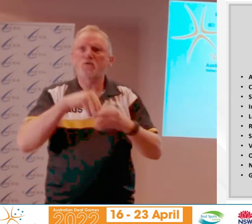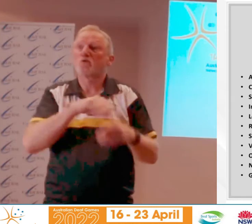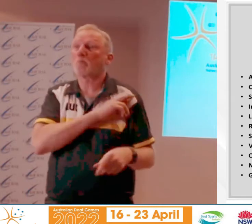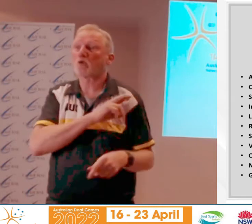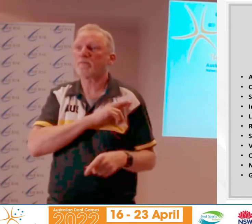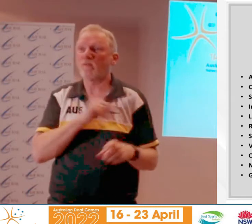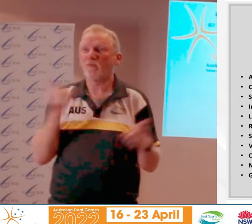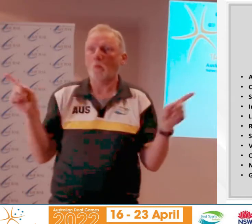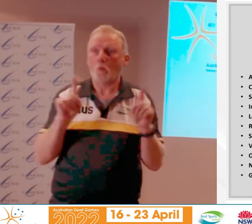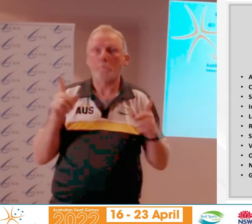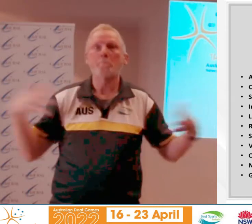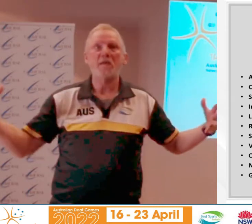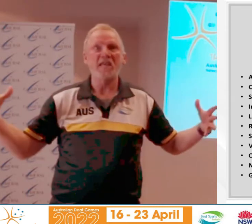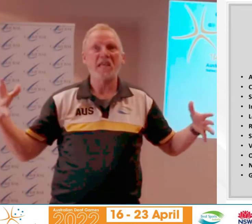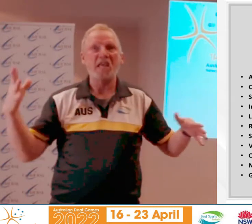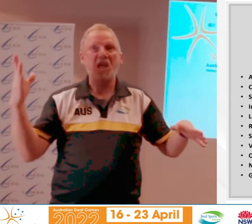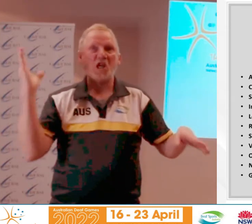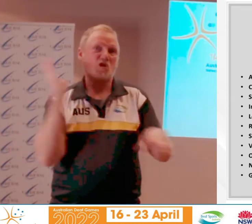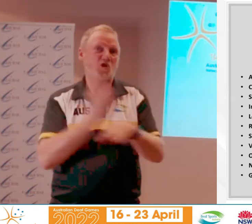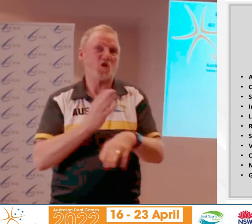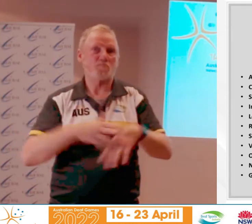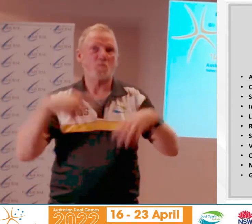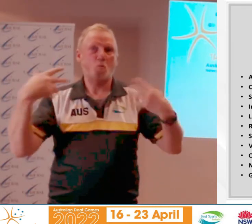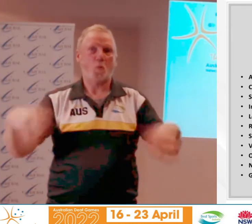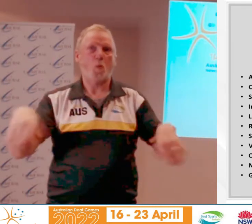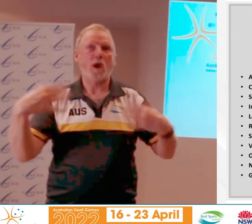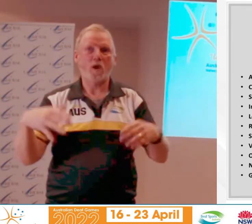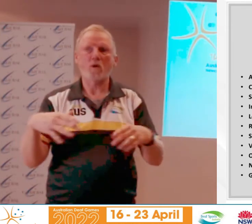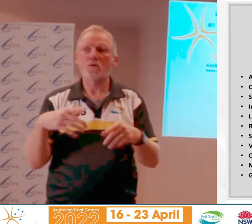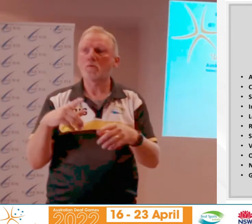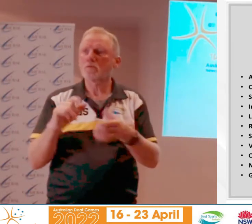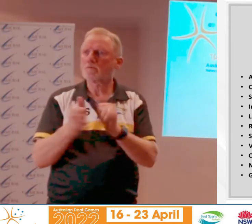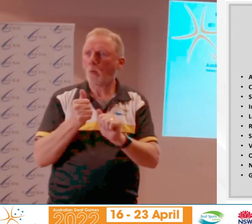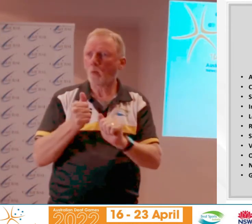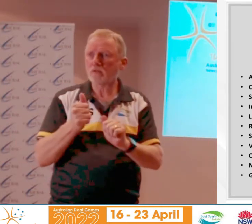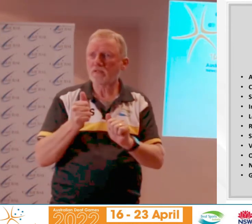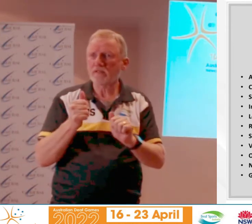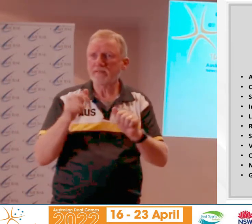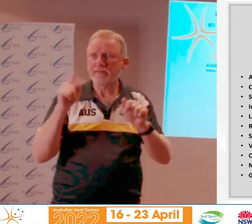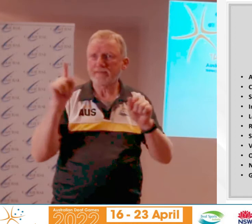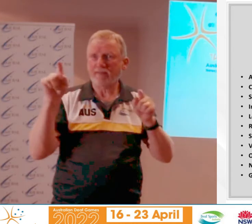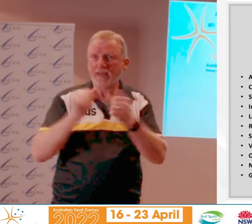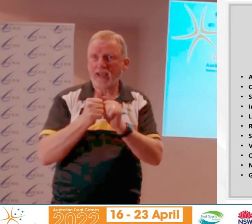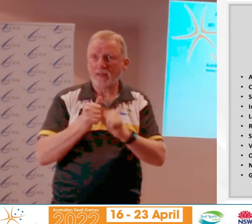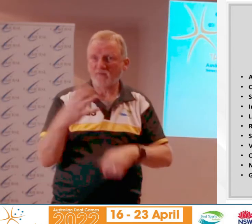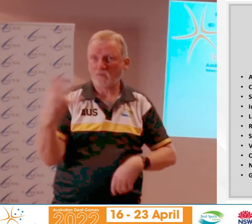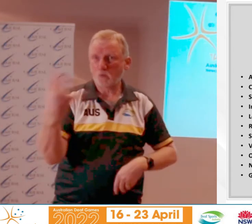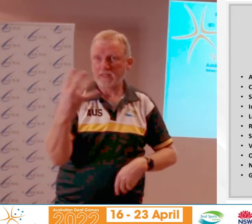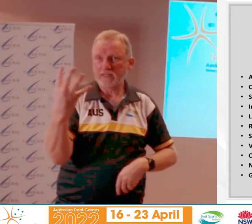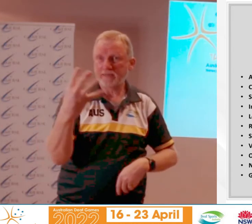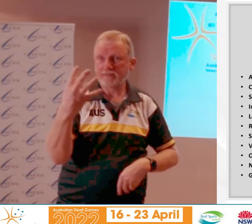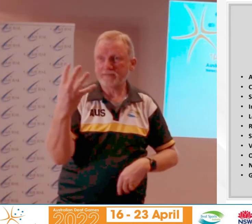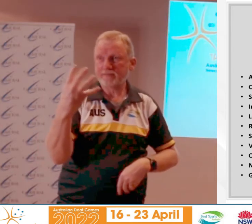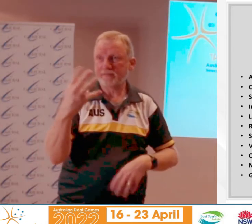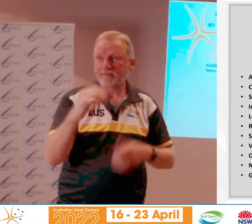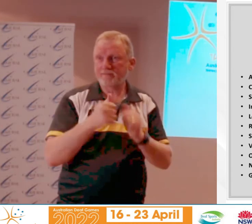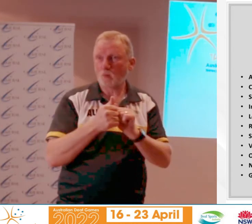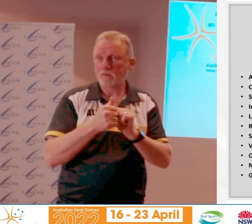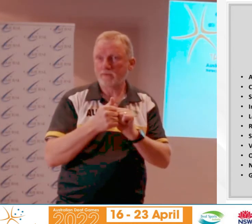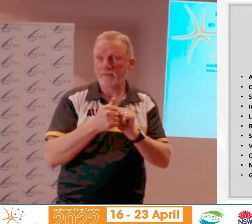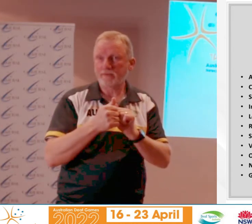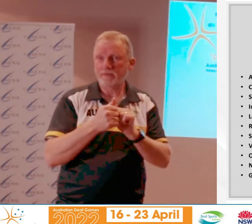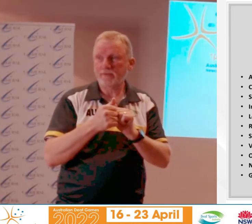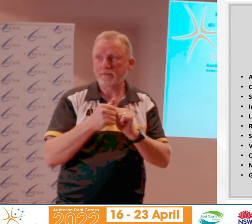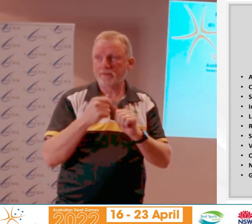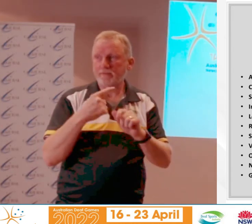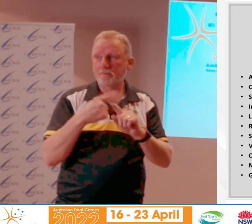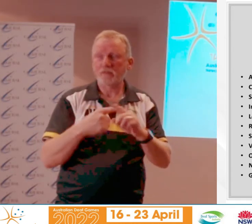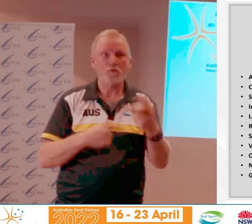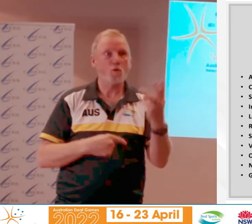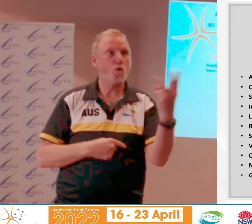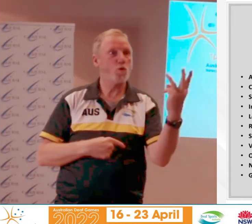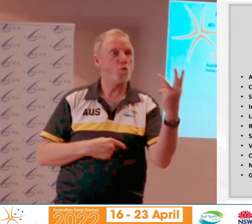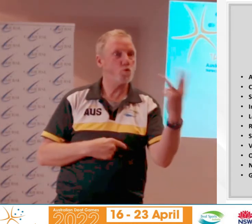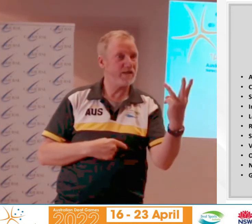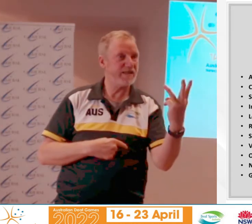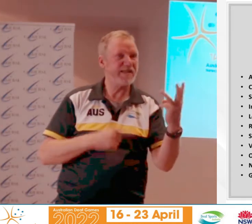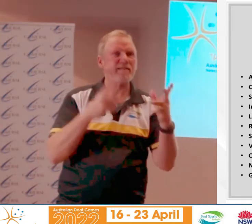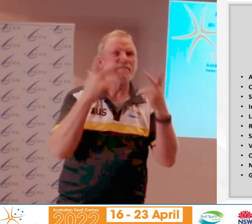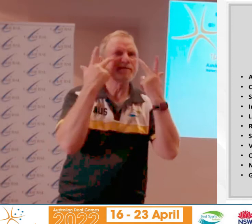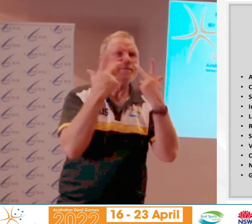and she her responsibility is also a very big job so she's coordinating 14 different sports